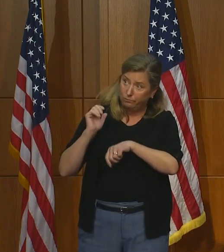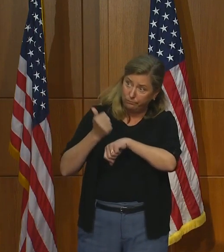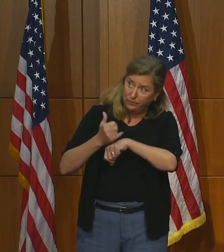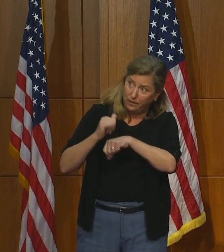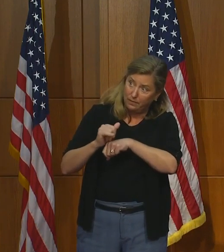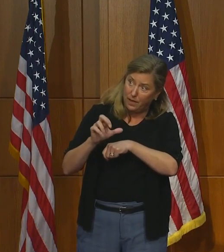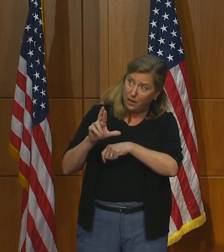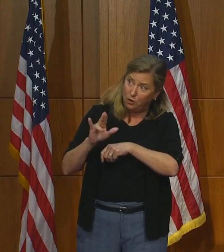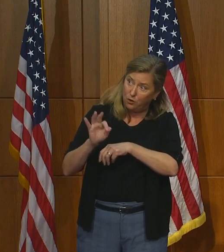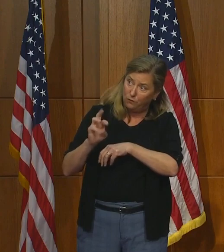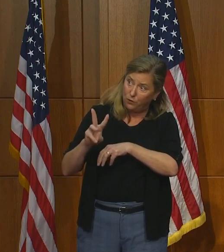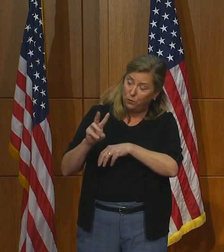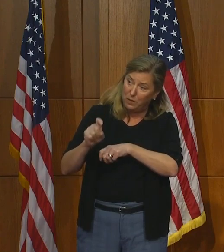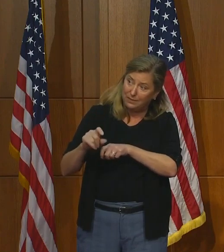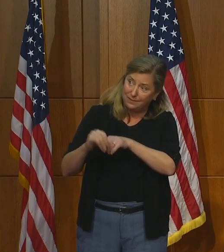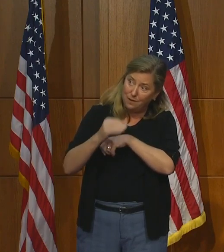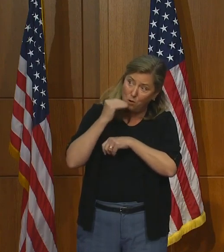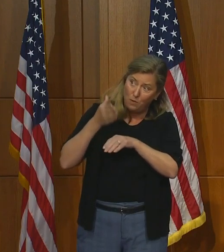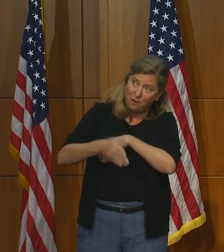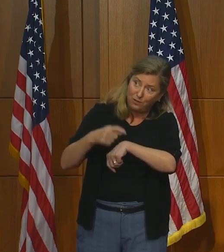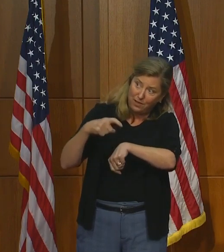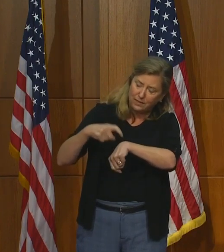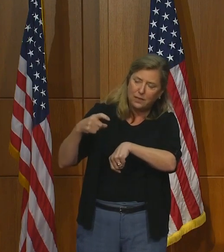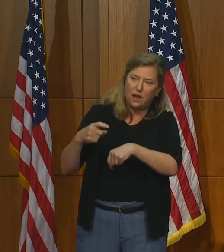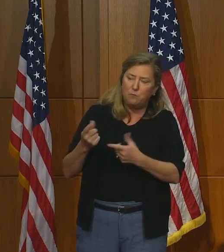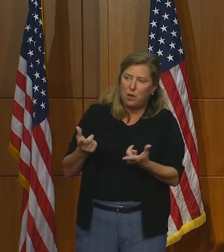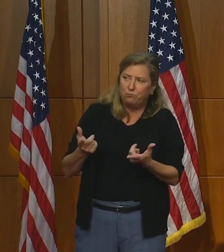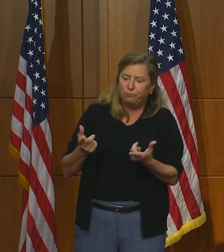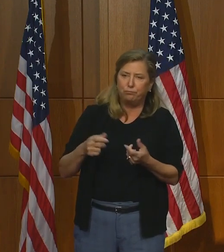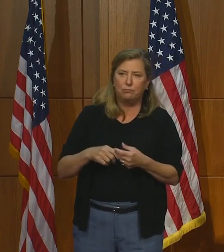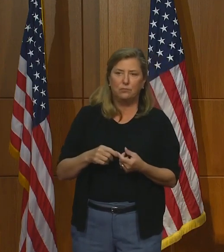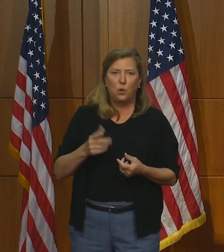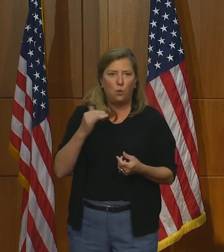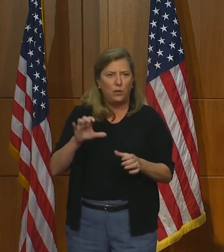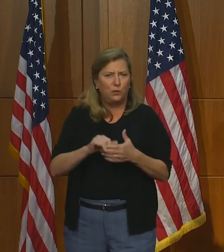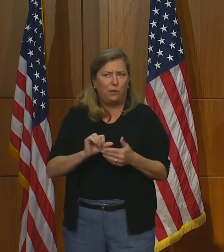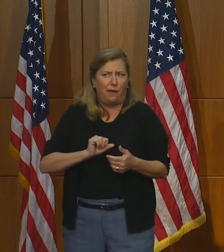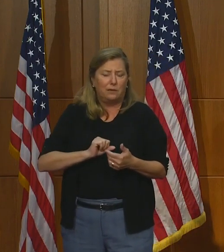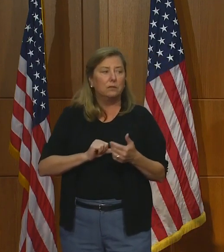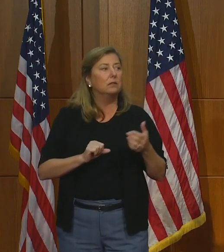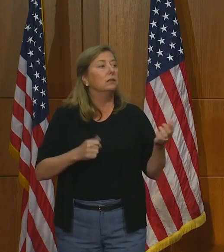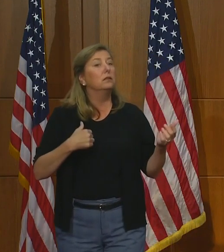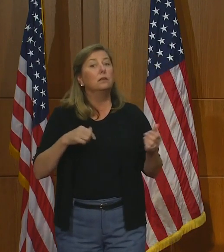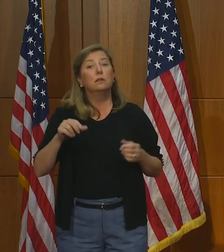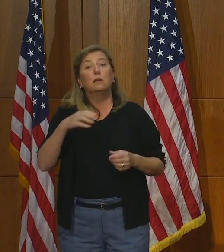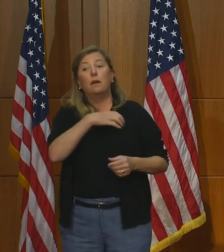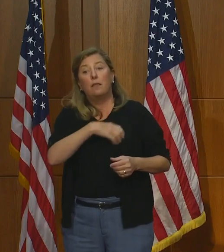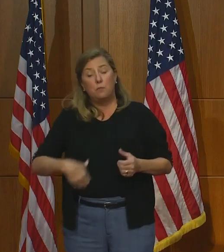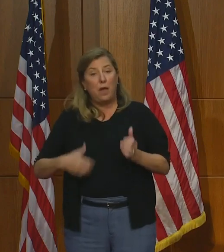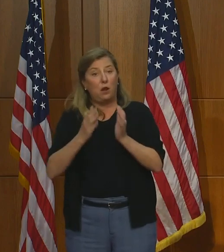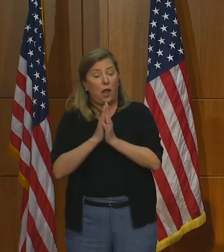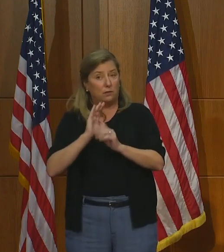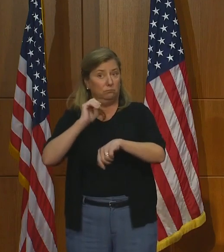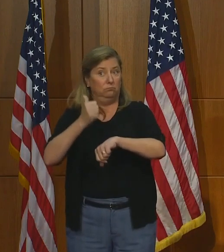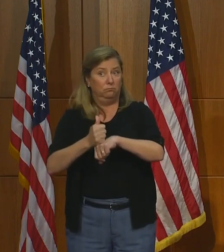THAT THERE'S NO CONSEQUENCES. THE GEOGRAPHIC THAT WE WHAT'S YOUR TAKE ON. WELL YOU KNOW I